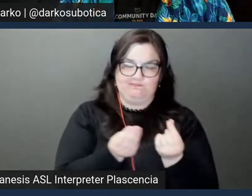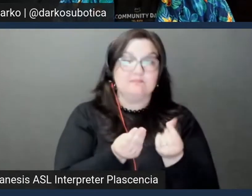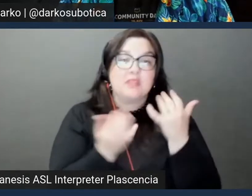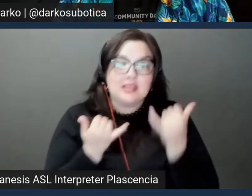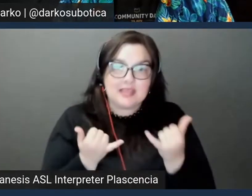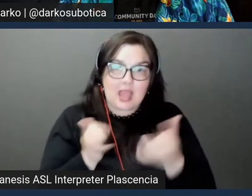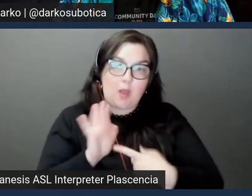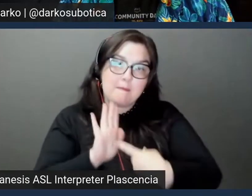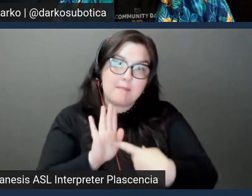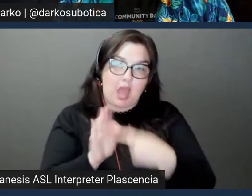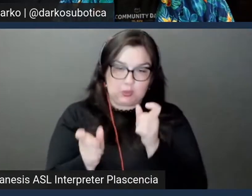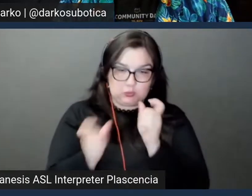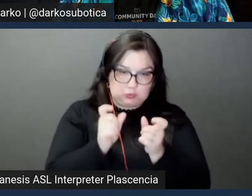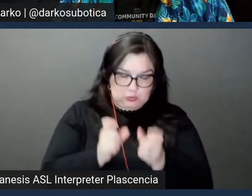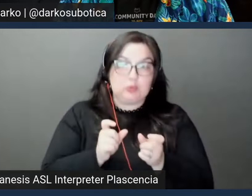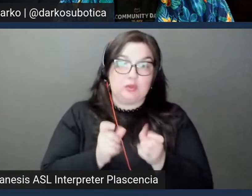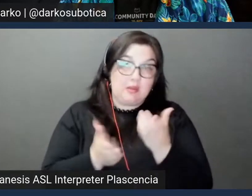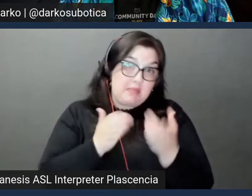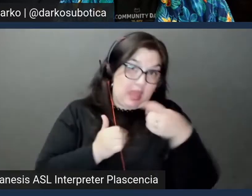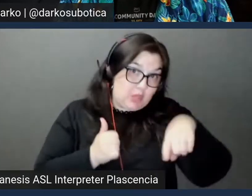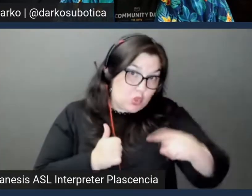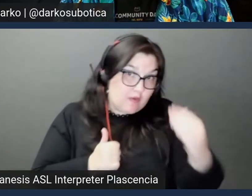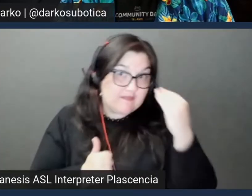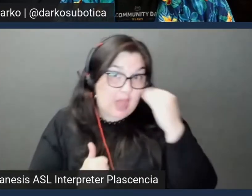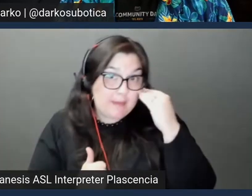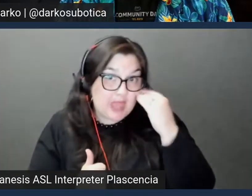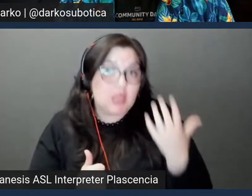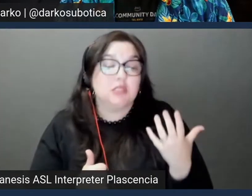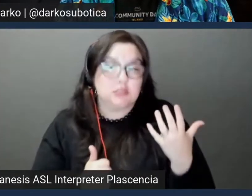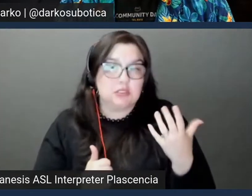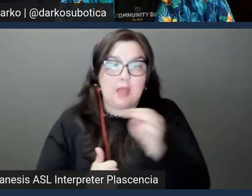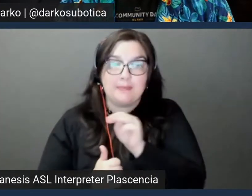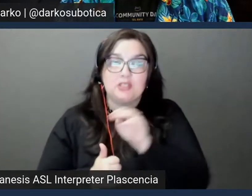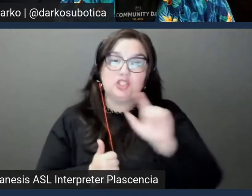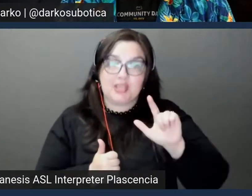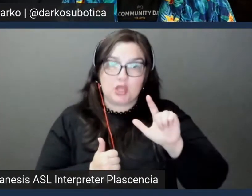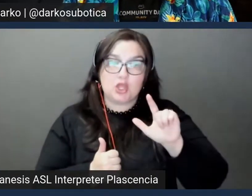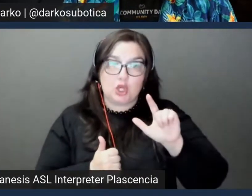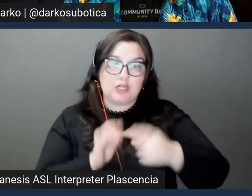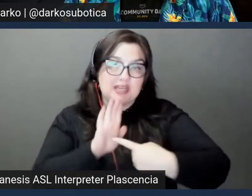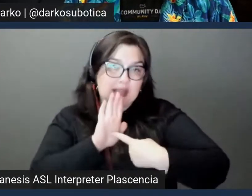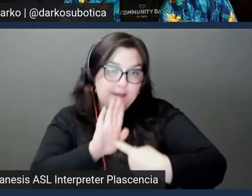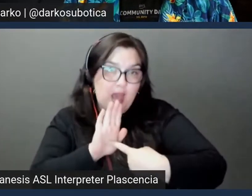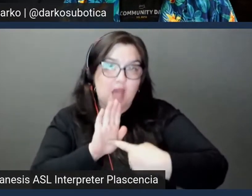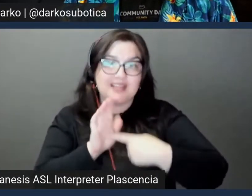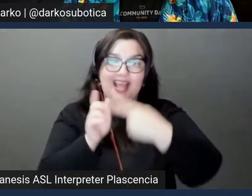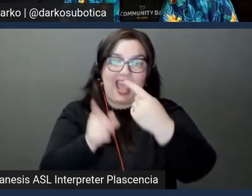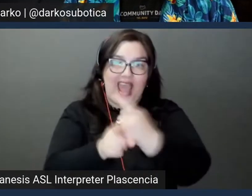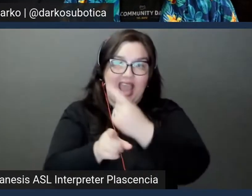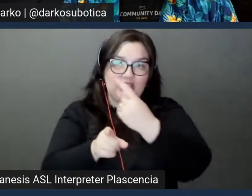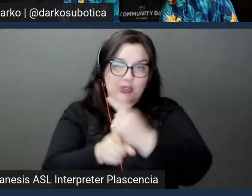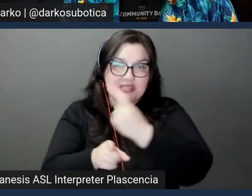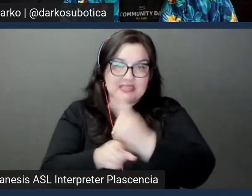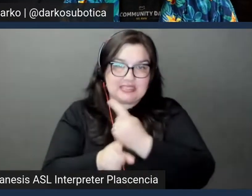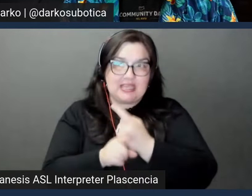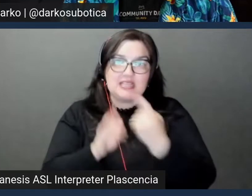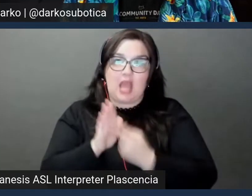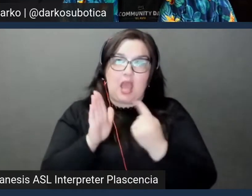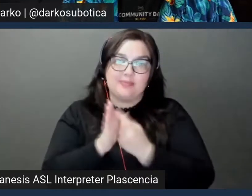as folks might be familiar with, right, machine learning models, the accuracy sometimes goes down over time, right.